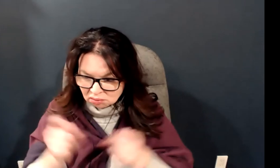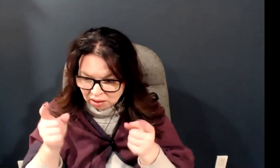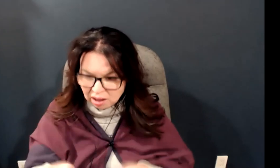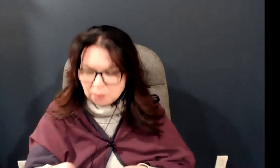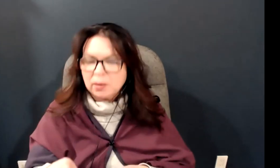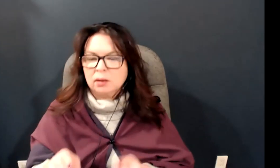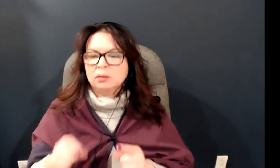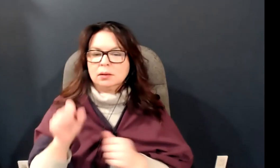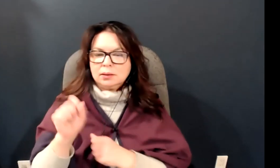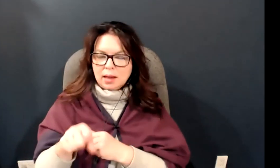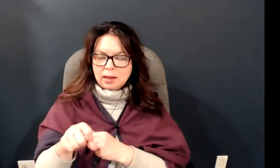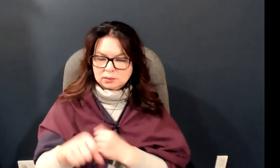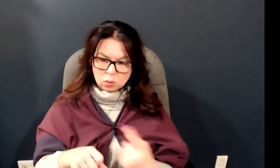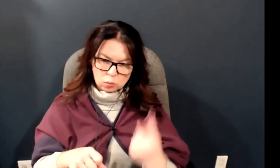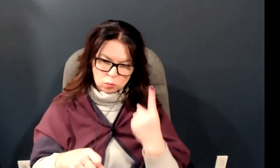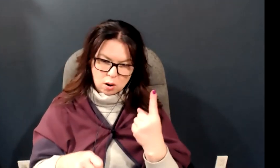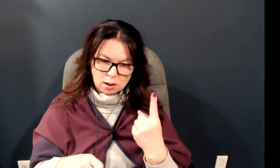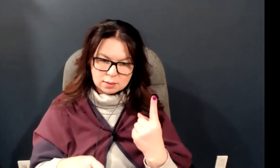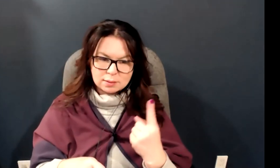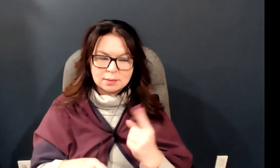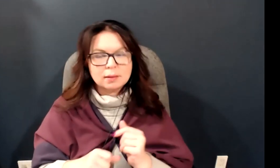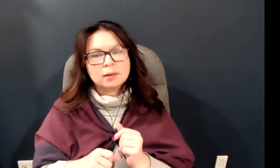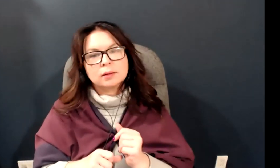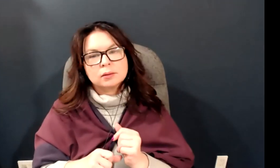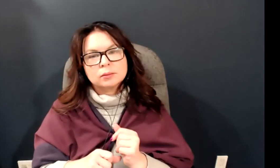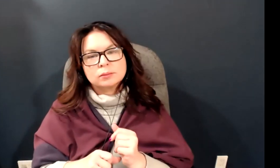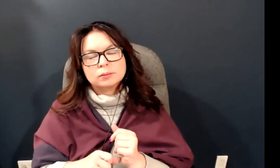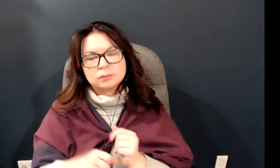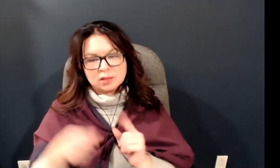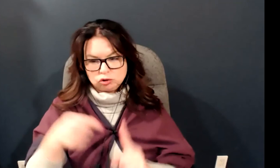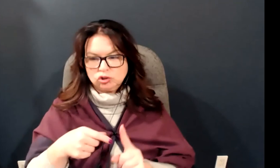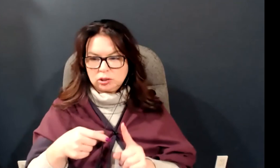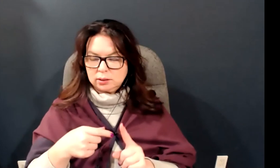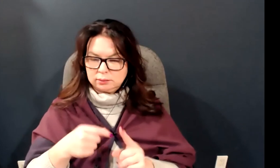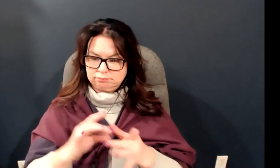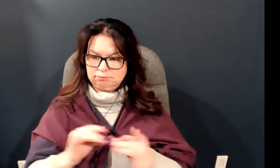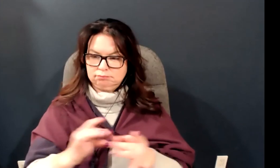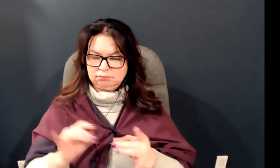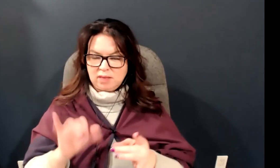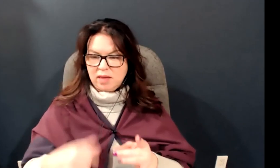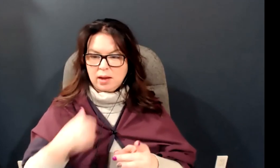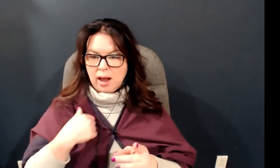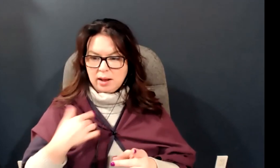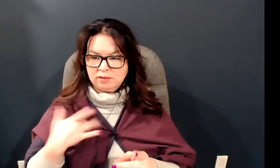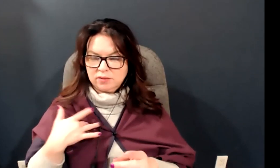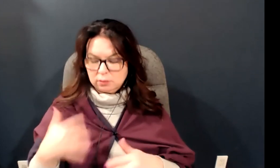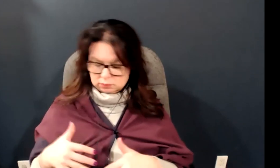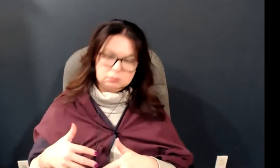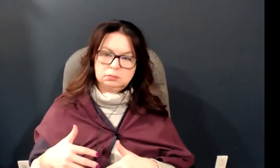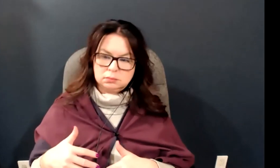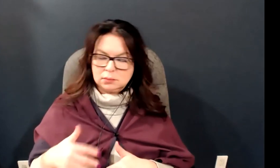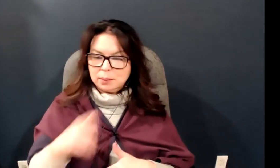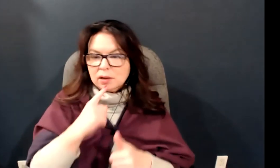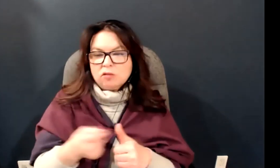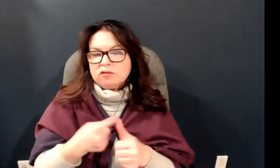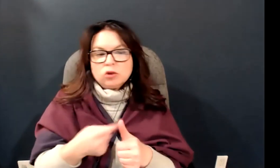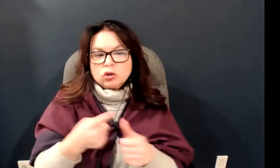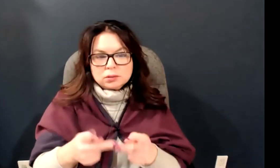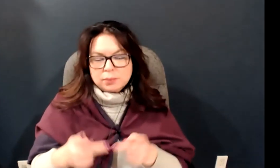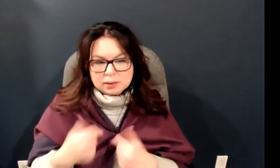topic, it is sometimes surprises me because of how I see and what I believe I understand